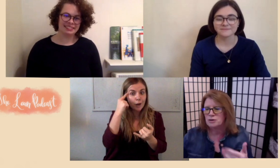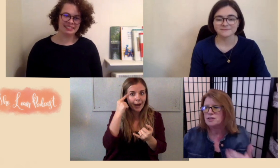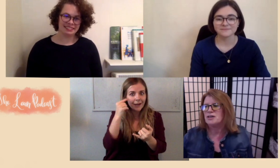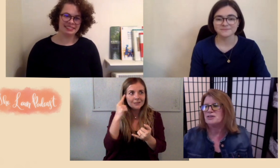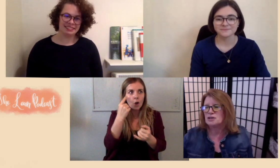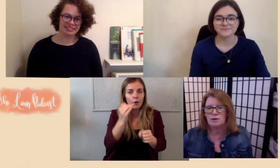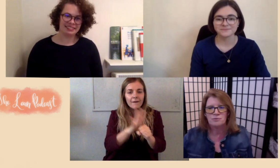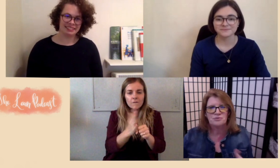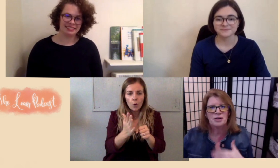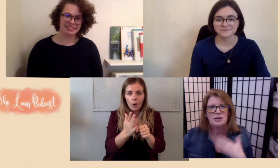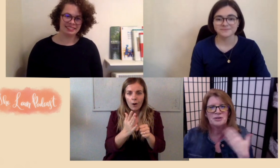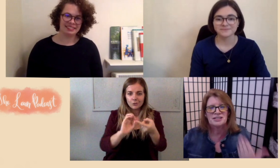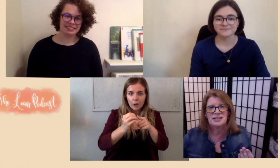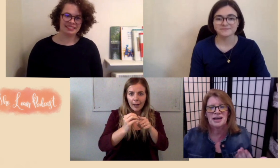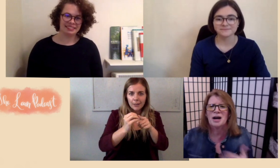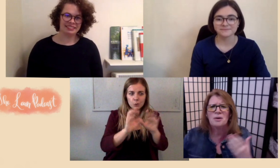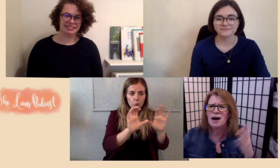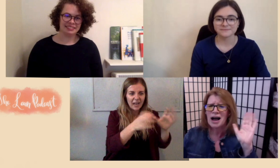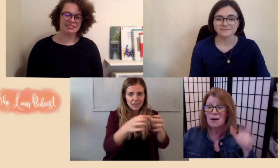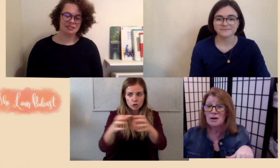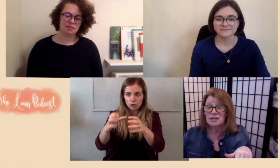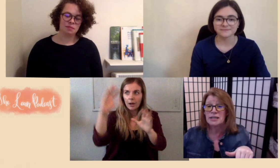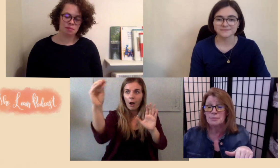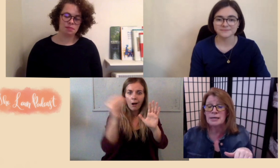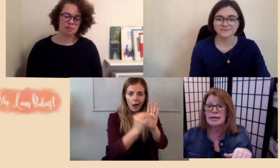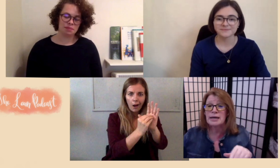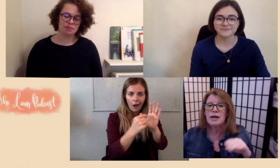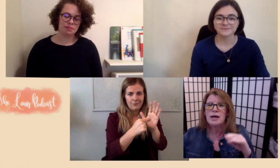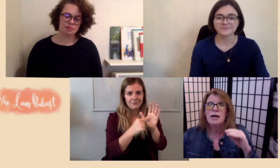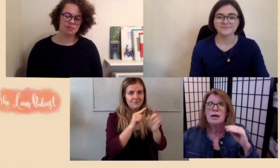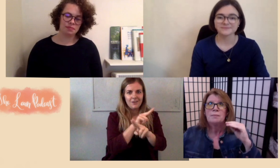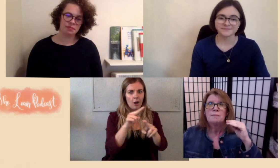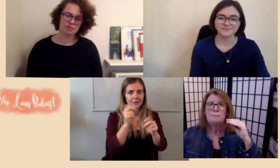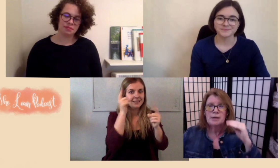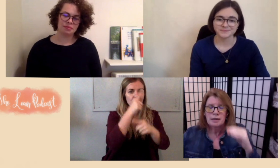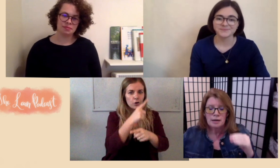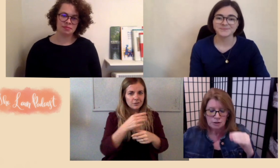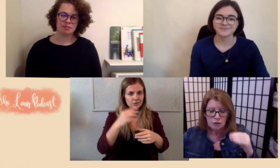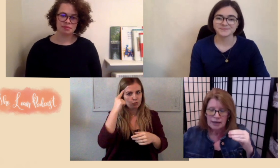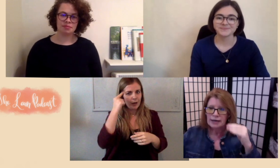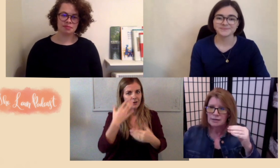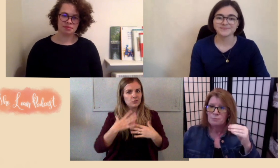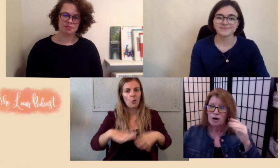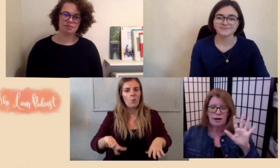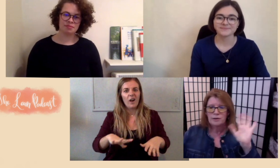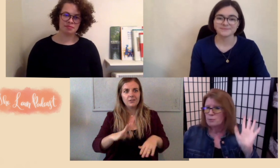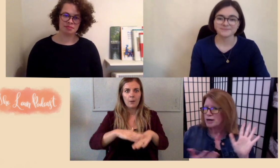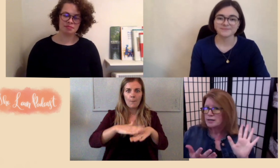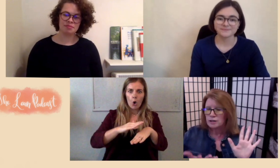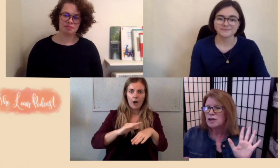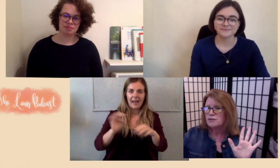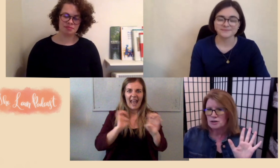And it wants to make sure that it doesn't have to expend any more energy than it has to, for good biological reasons.